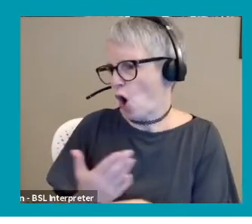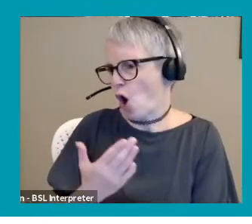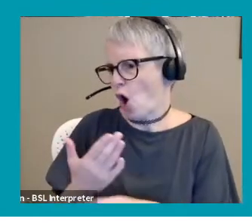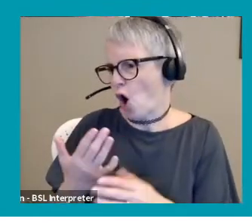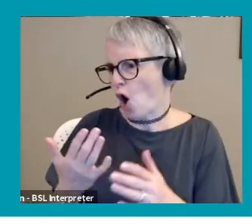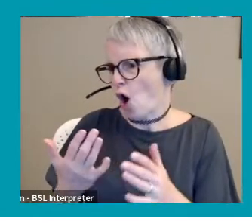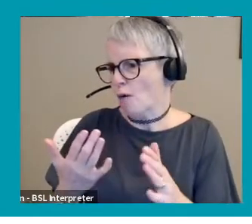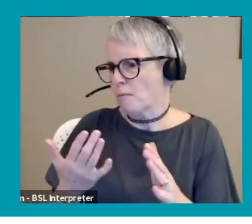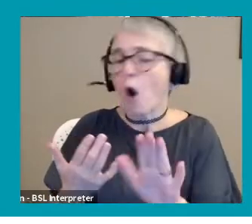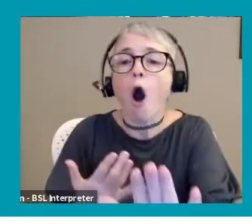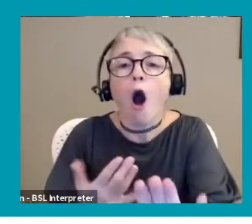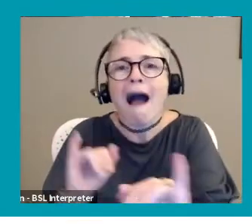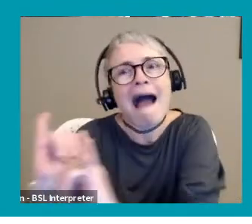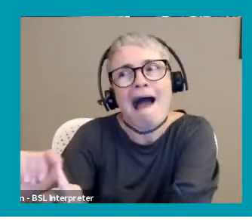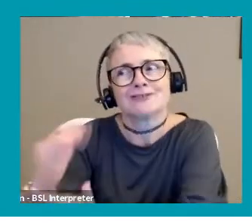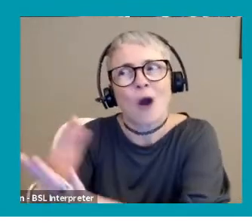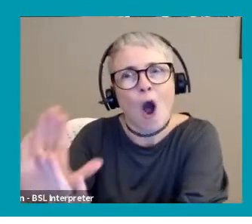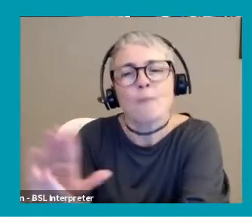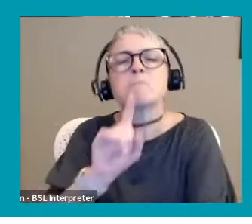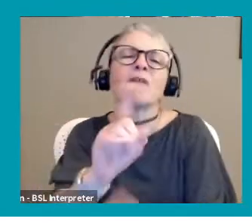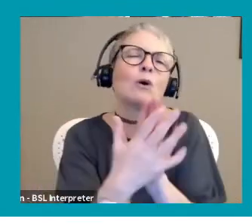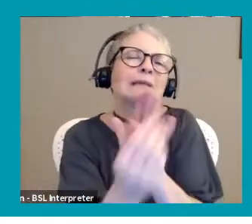job and if it's a thing you are interested in but for instance I would be a terrible bailiff.